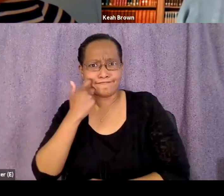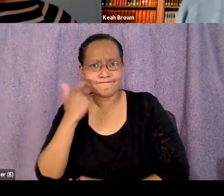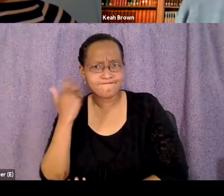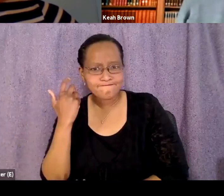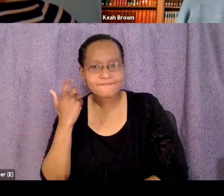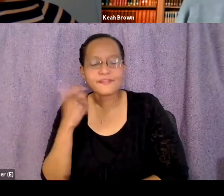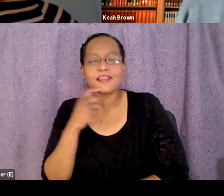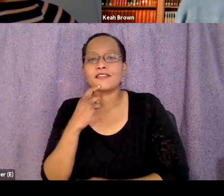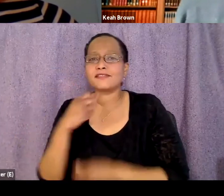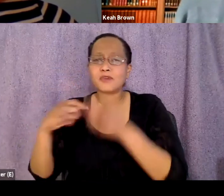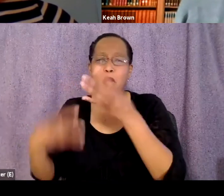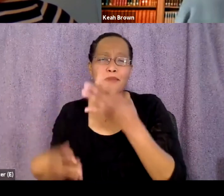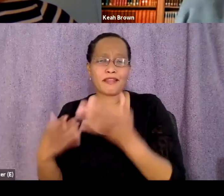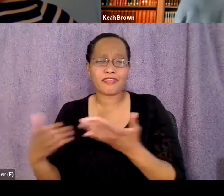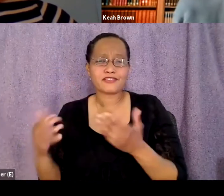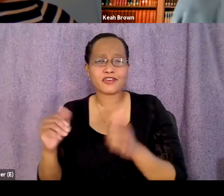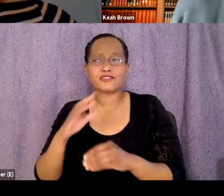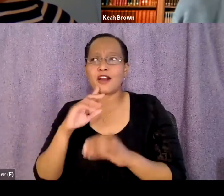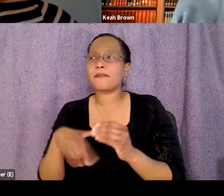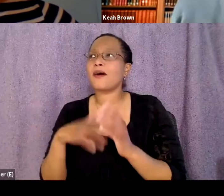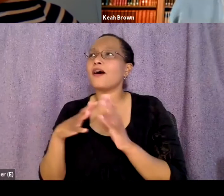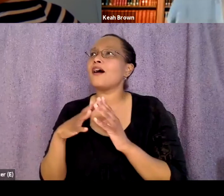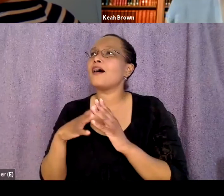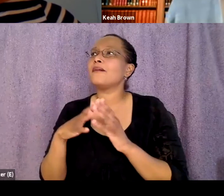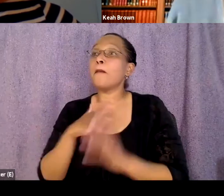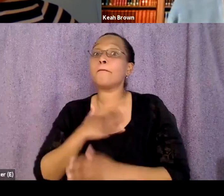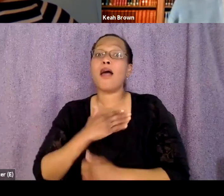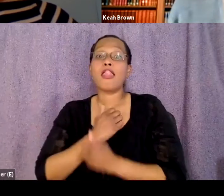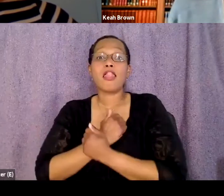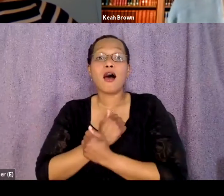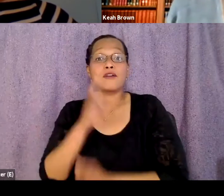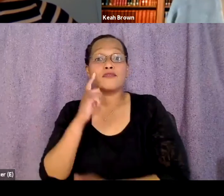many things that I would talk about oh my love for the Homegoods store and like.